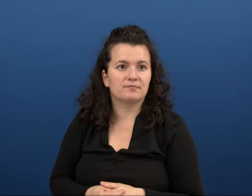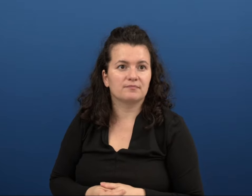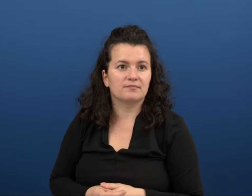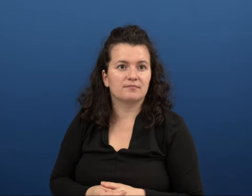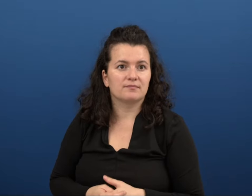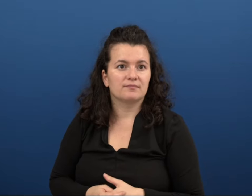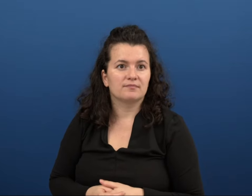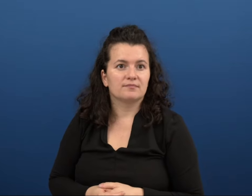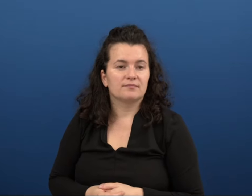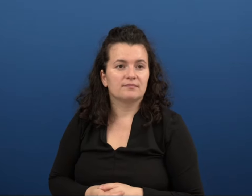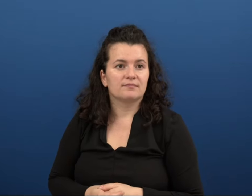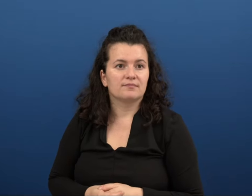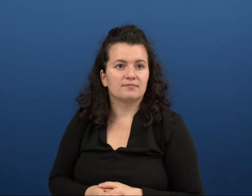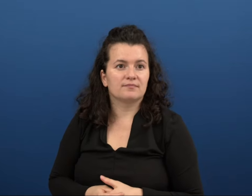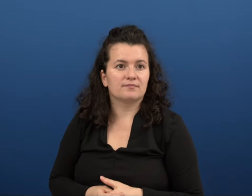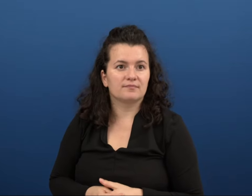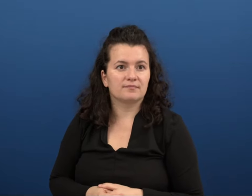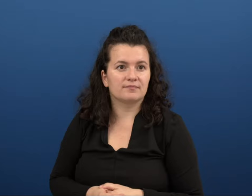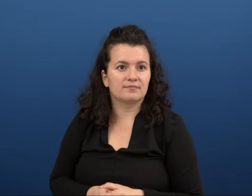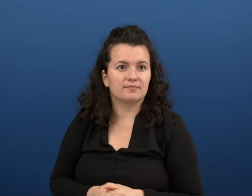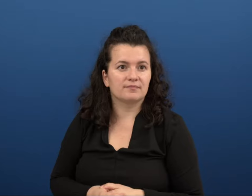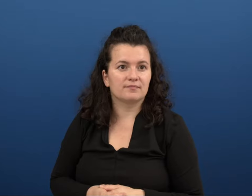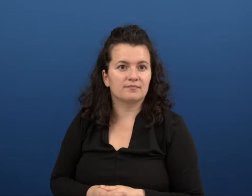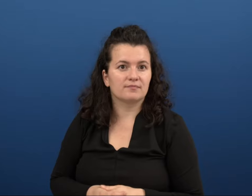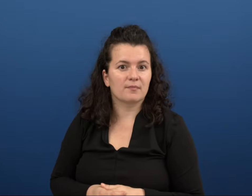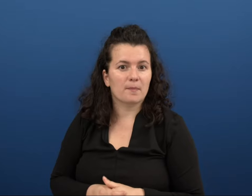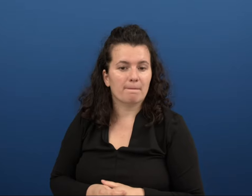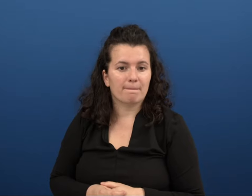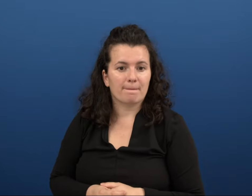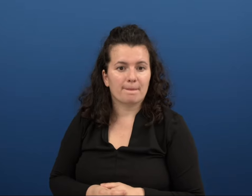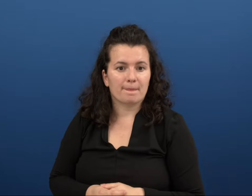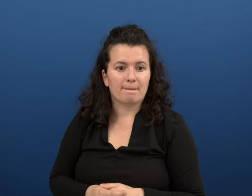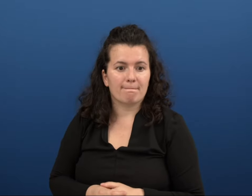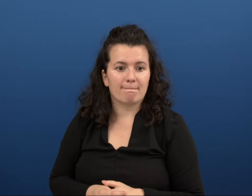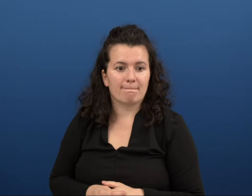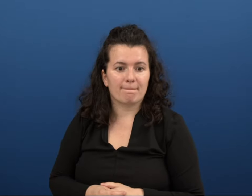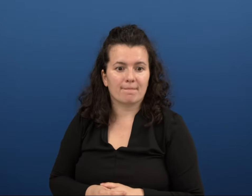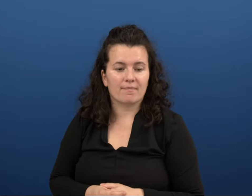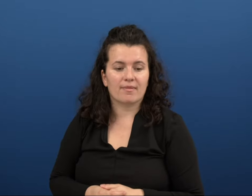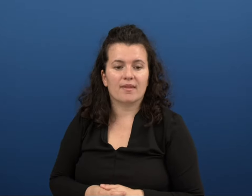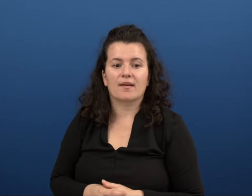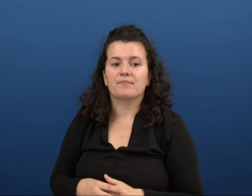16:34:56 in line of duty in their CBS, I think my colleague from West Africa countries like